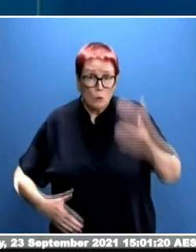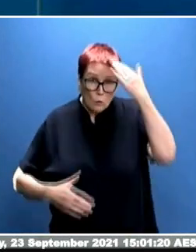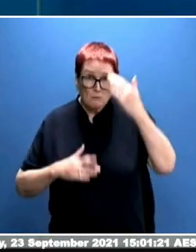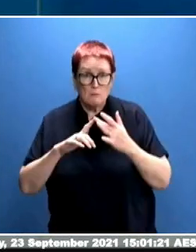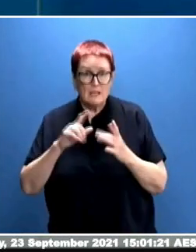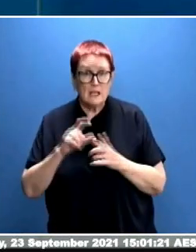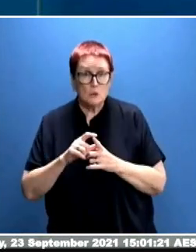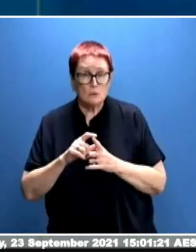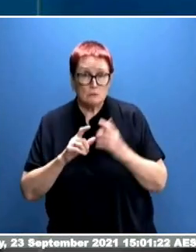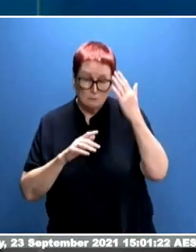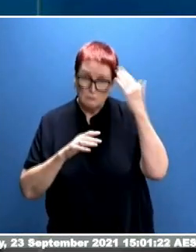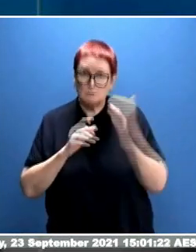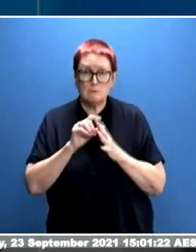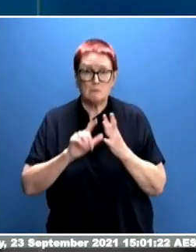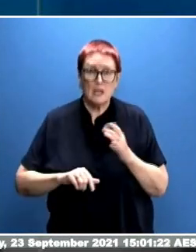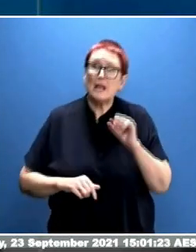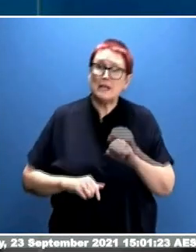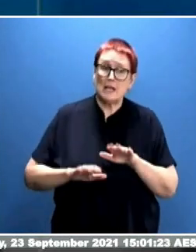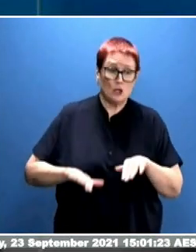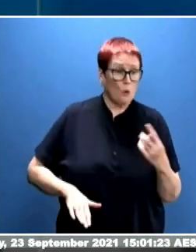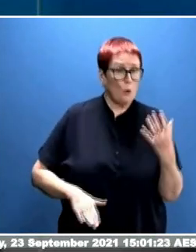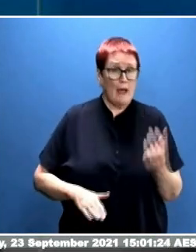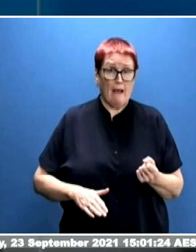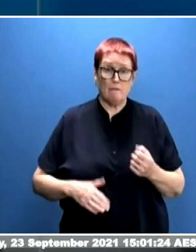Yes, so children with physical and intellectual disabilities,